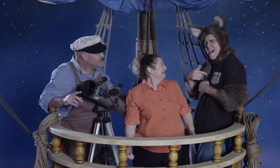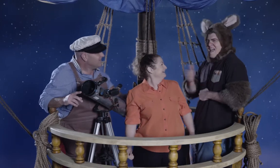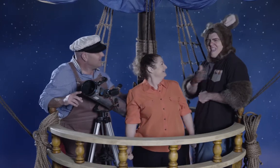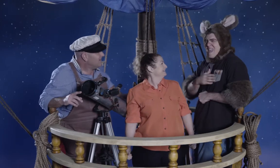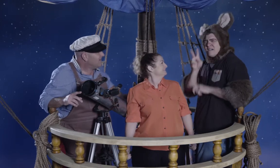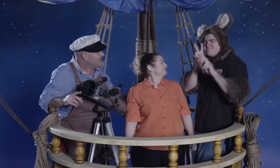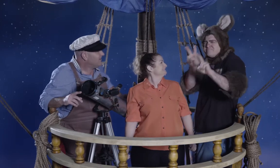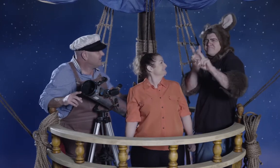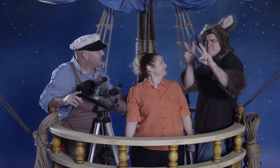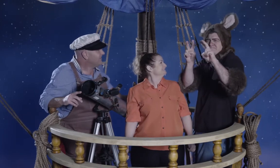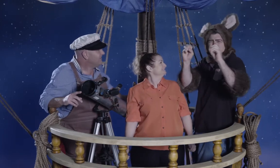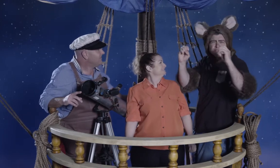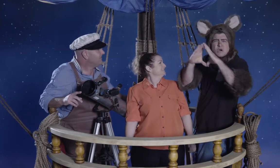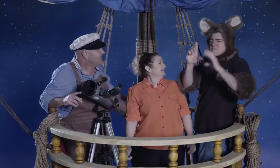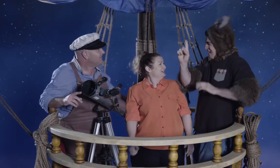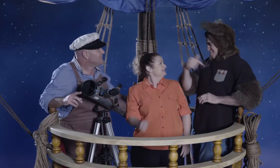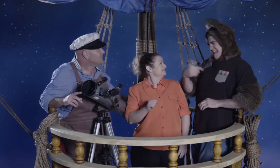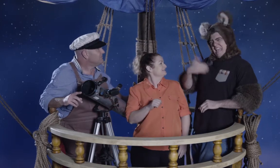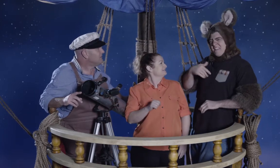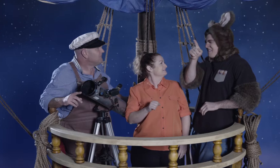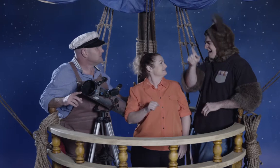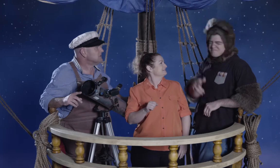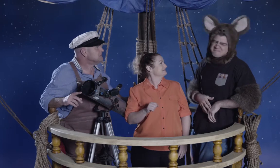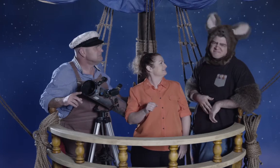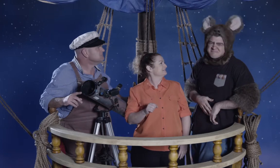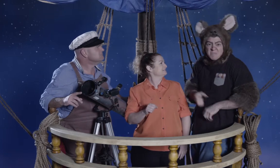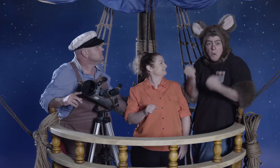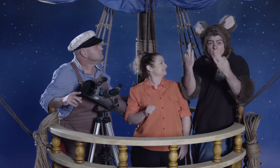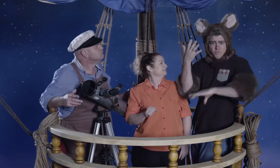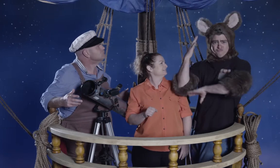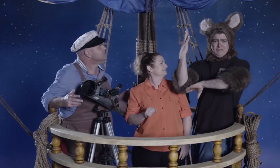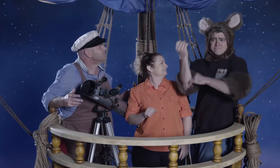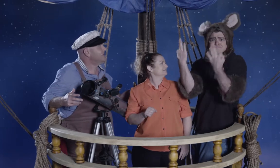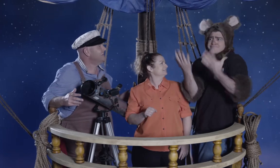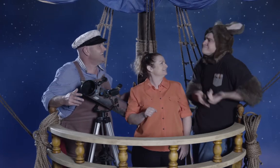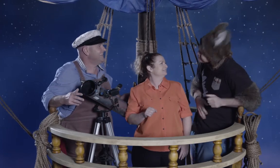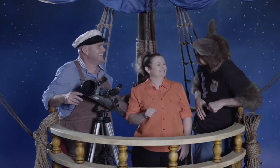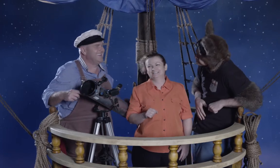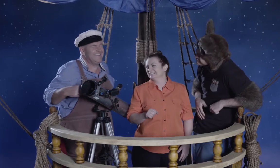Oh, I do like looking at the moon, but I wouldn't want to live there, because there's no trees.